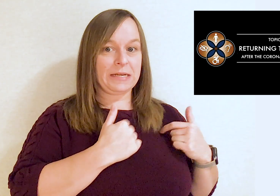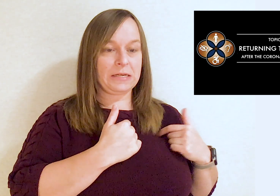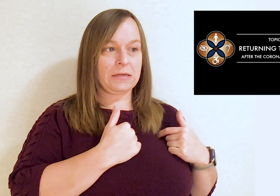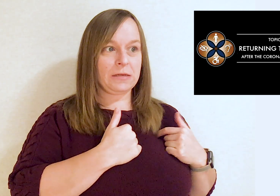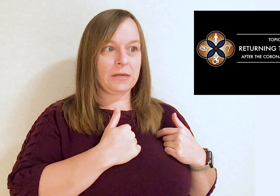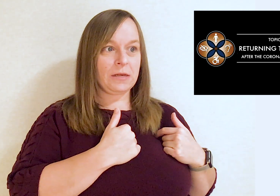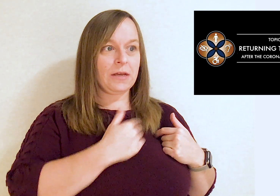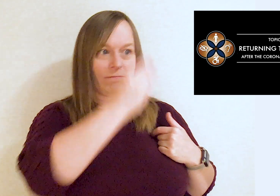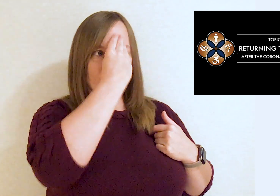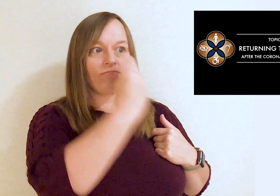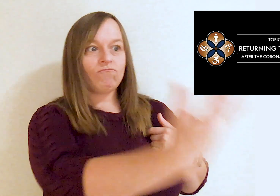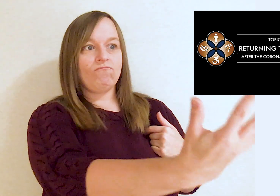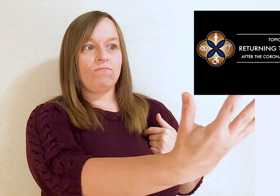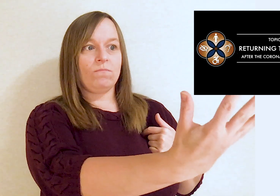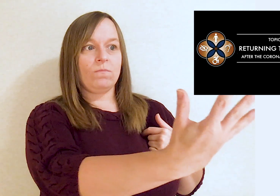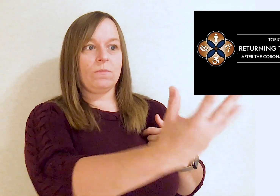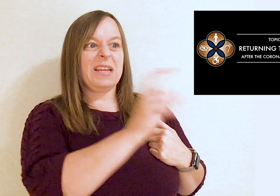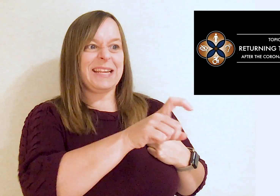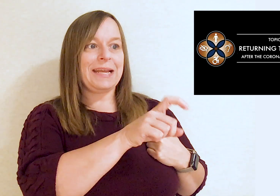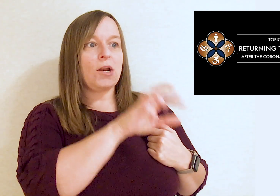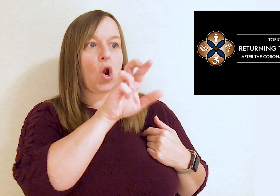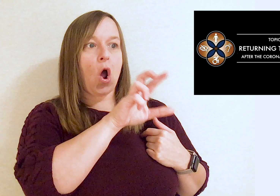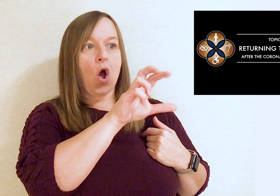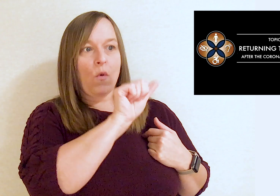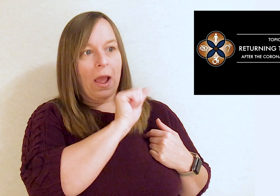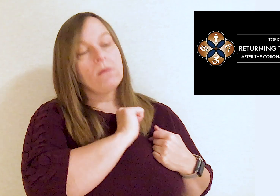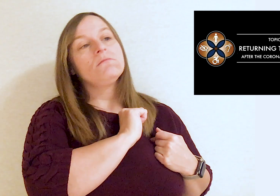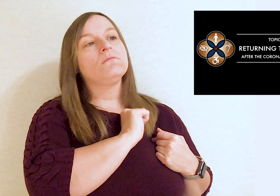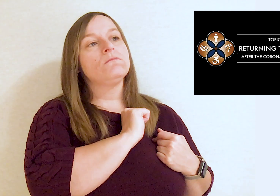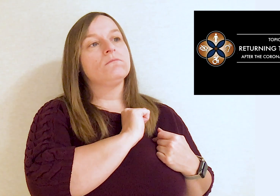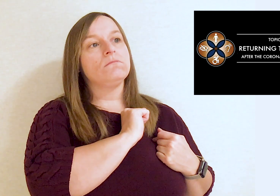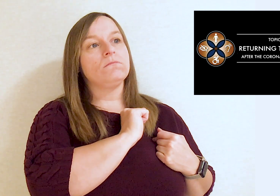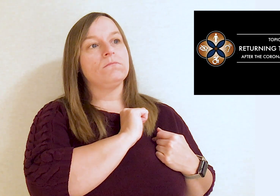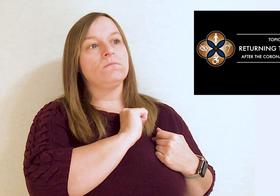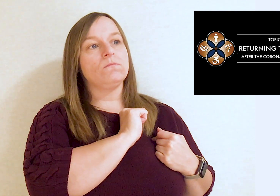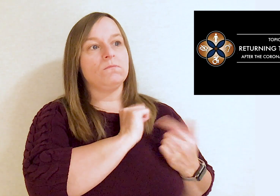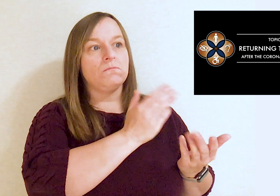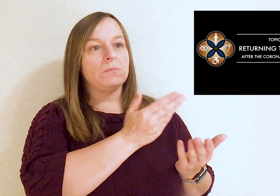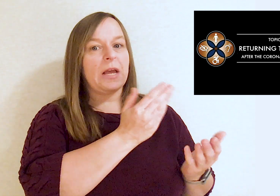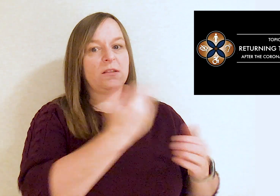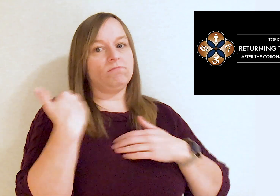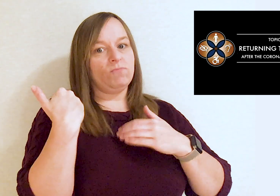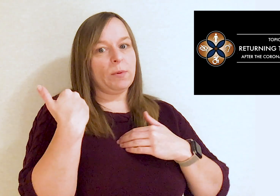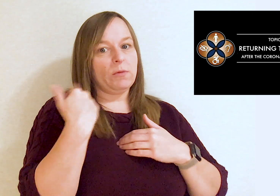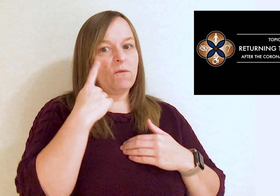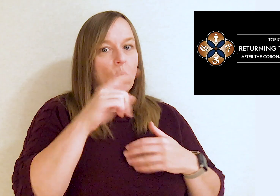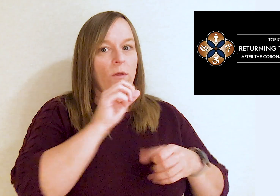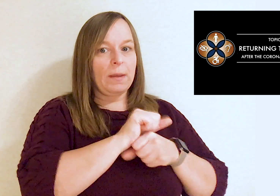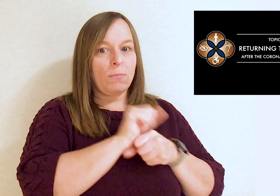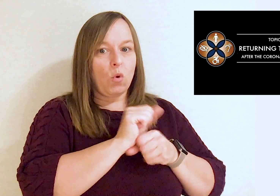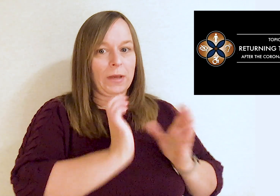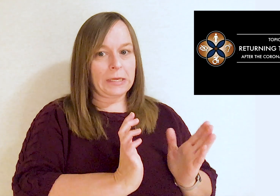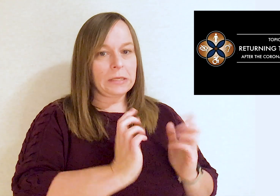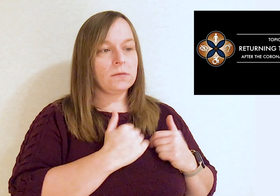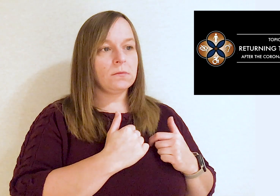that the employer knows that they're seeking a reasonable accommodation, so that's kind of an affirmative responsibility. So our clients need to